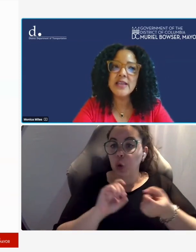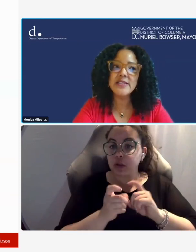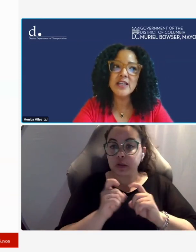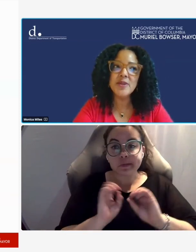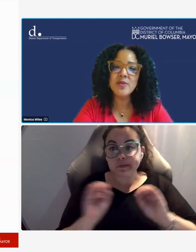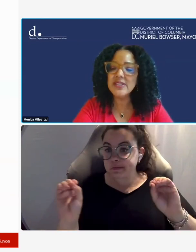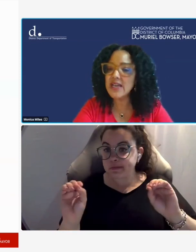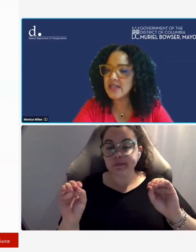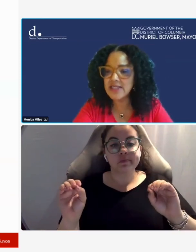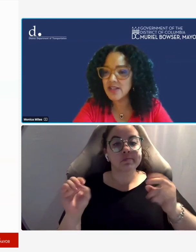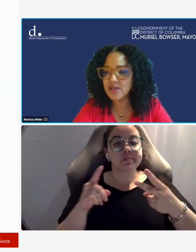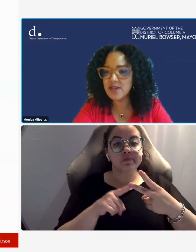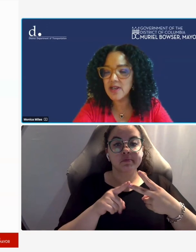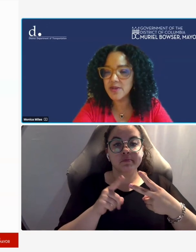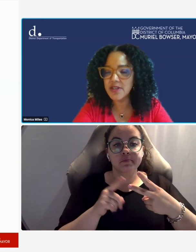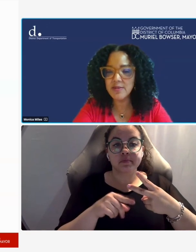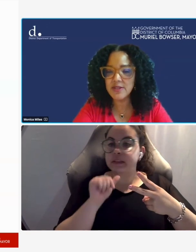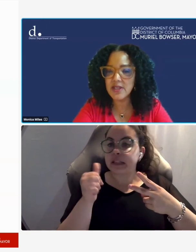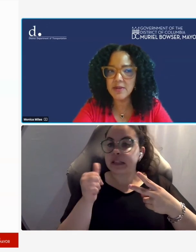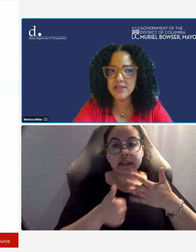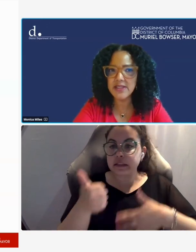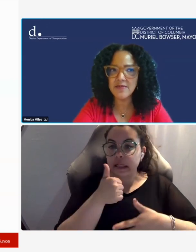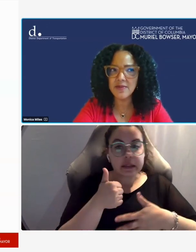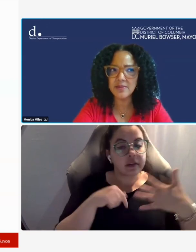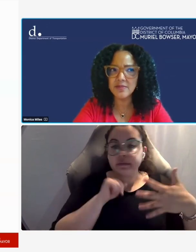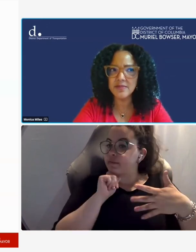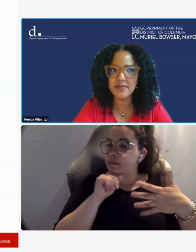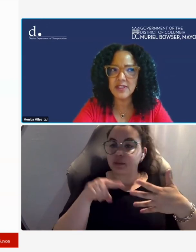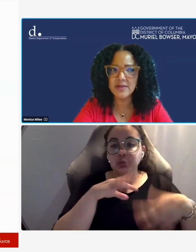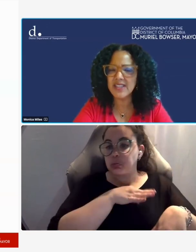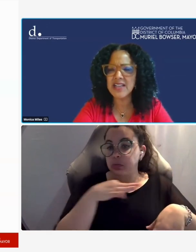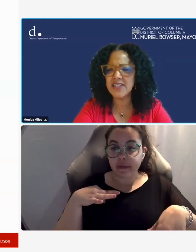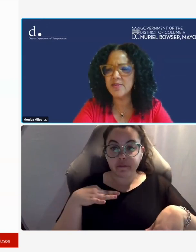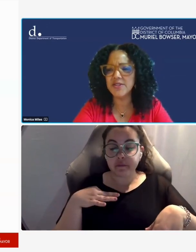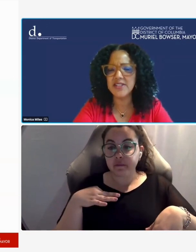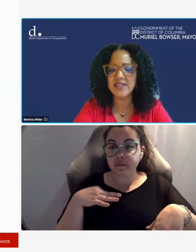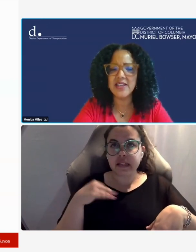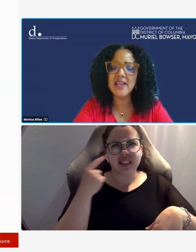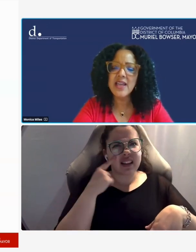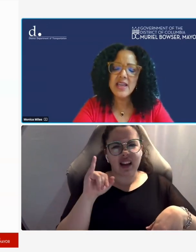um he was not an executive of the company he was a staff um he was an i.t person i think and so